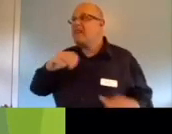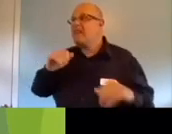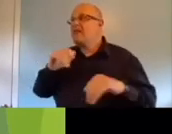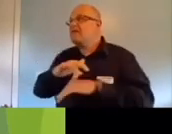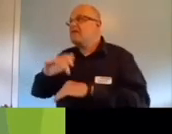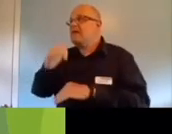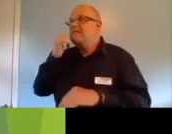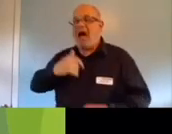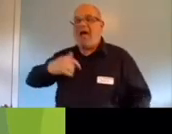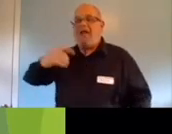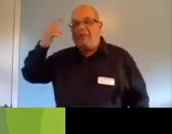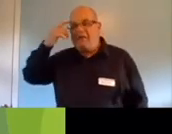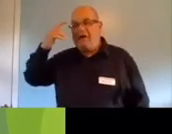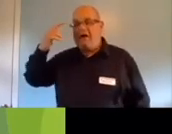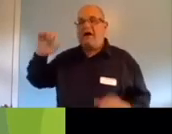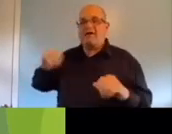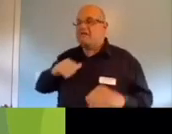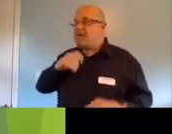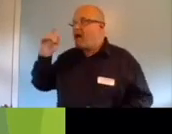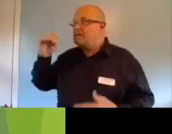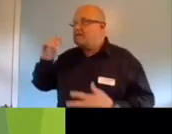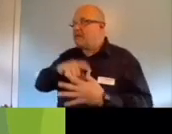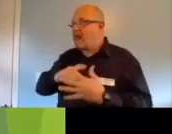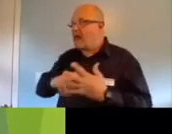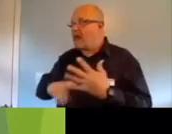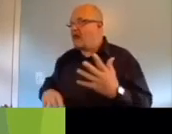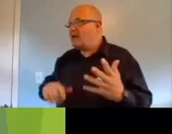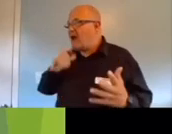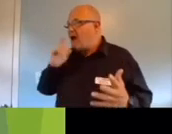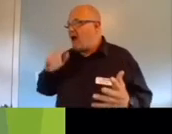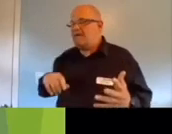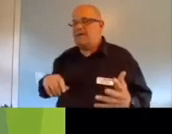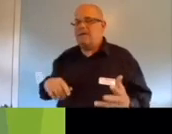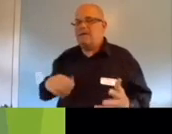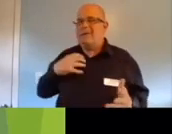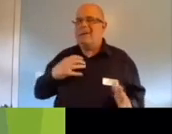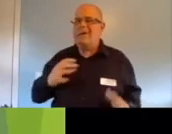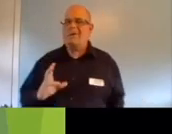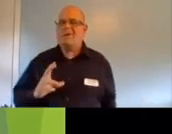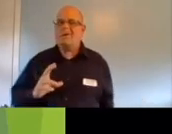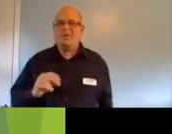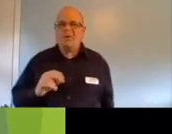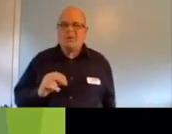or didn't have to do this parts of my job. The employer was, like, no, that was just